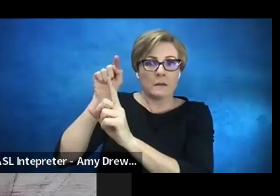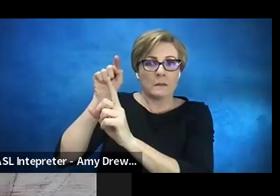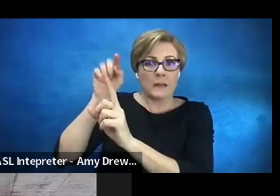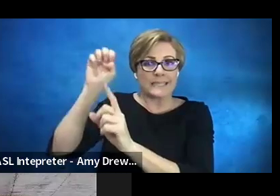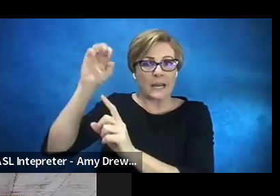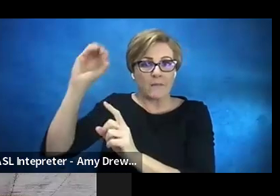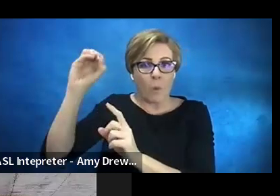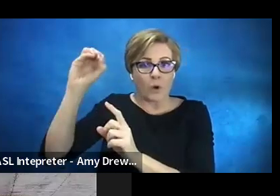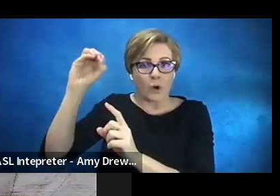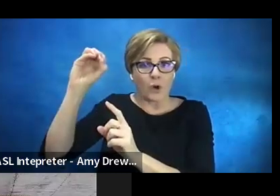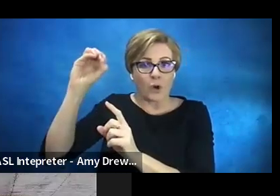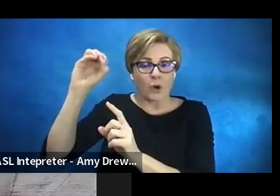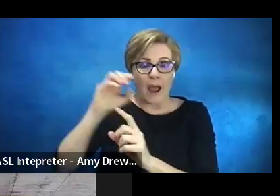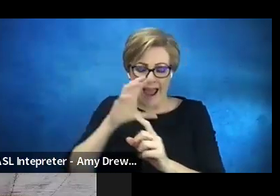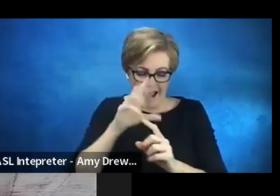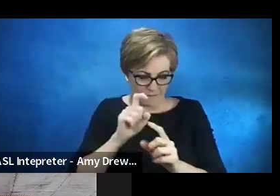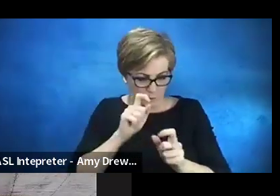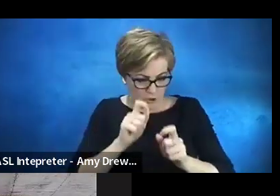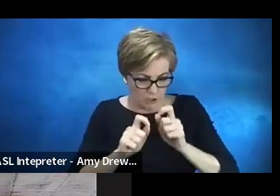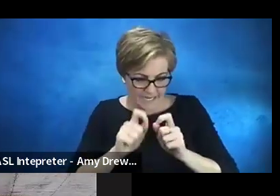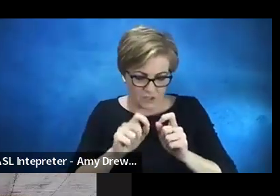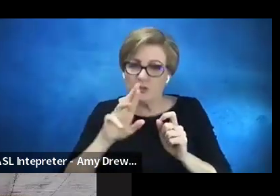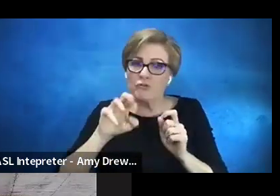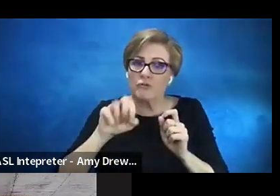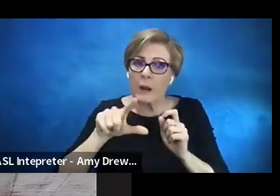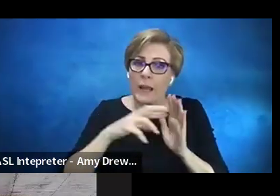I just think a couple things. I totally agree with everything Katy said. I think it's very important for people to be advocating at every level here. So I think you need to be advocating with the particular institutions that you're dealing with, your school district, your school, your classroom. But I also think it's very important to be engaged at a national level. Every agency is going to follow up on this executive order with steps to chan